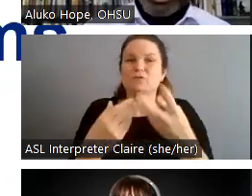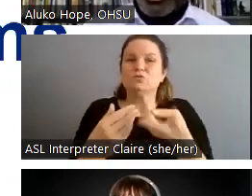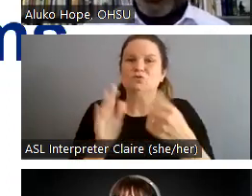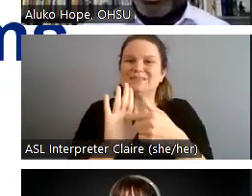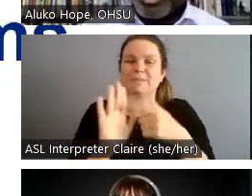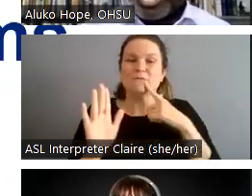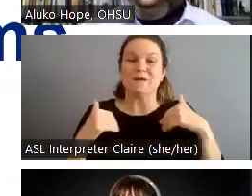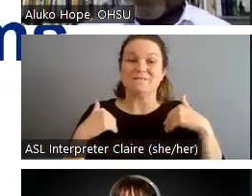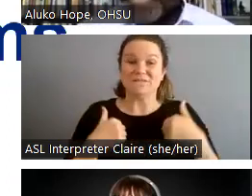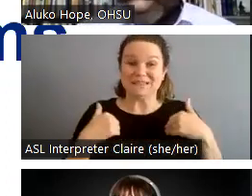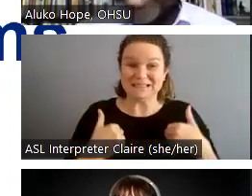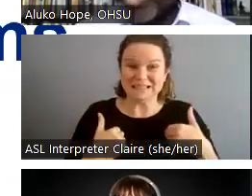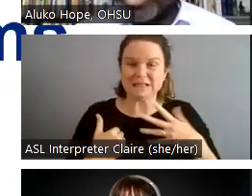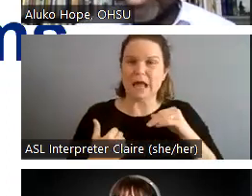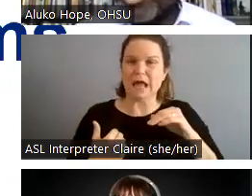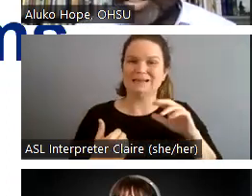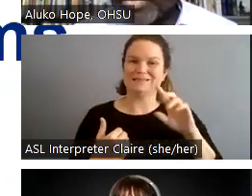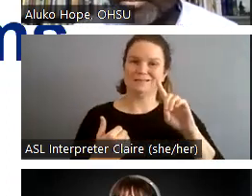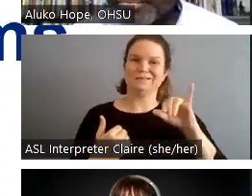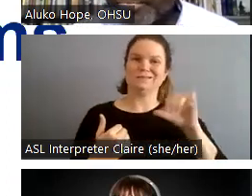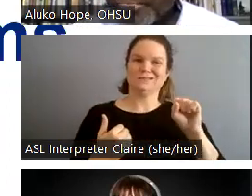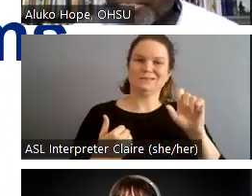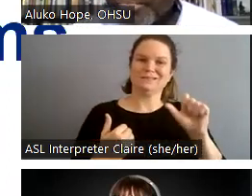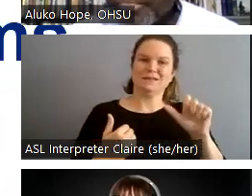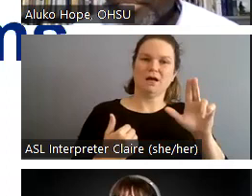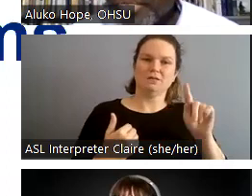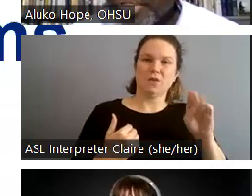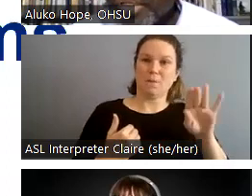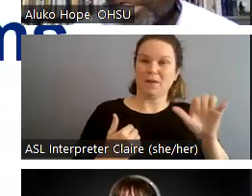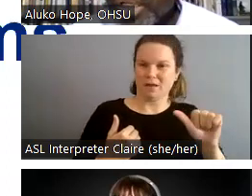dysautonomia, and then we'll try to-